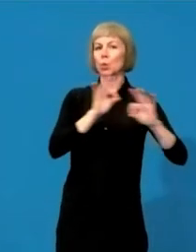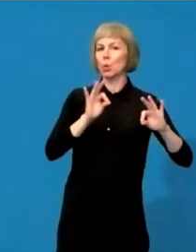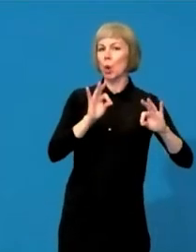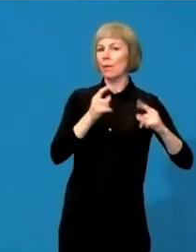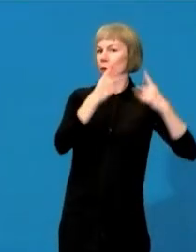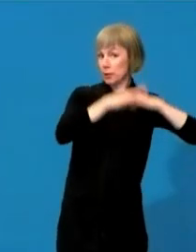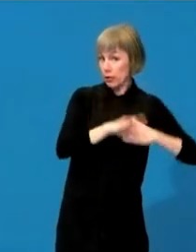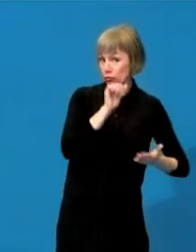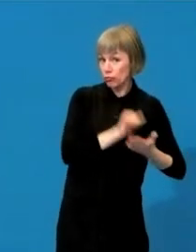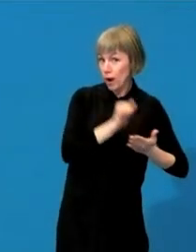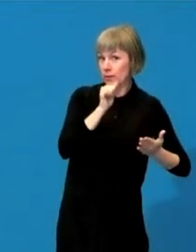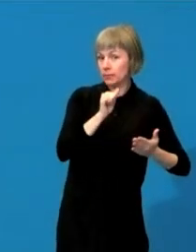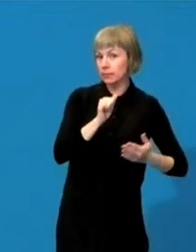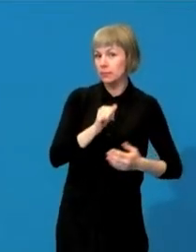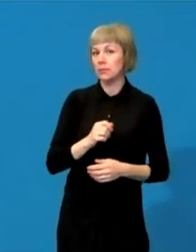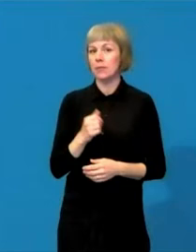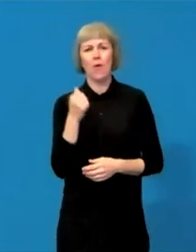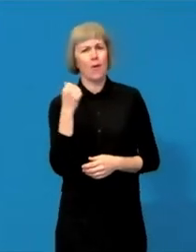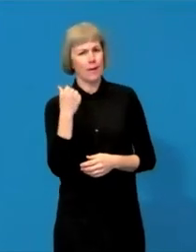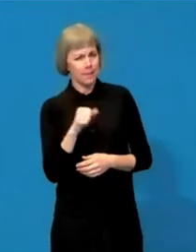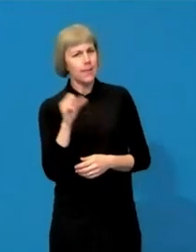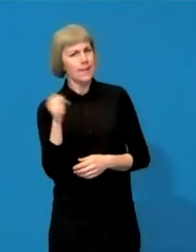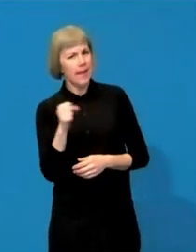Yeah, that's exactly right. We just - we see the strengths that they have.